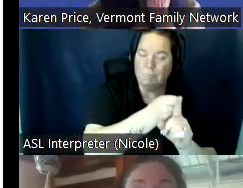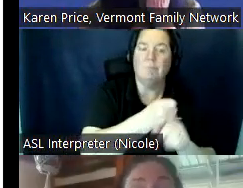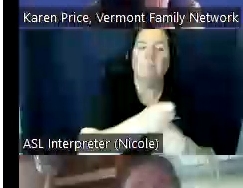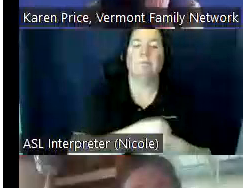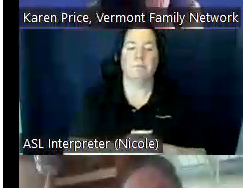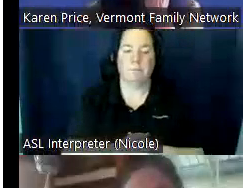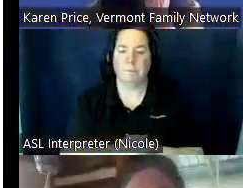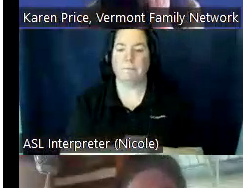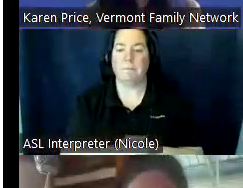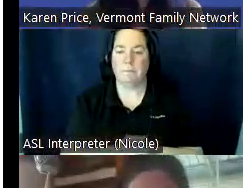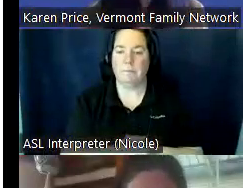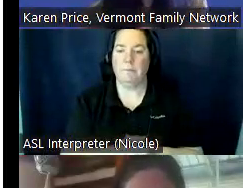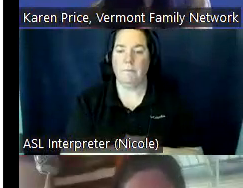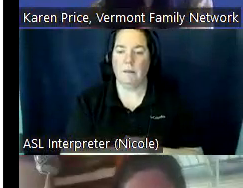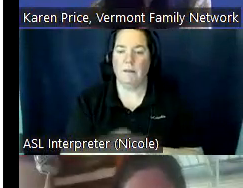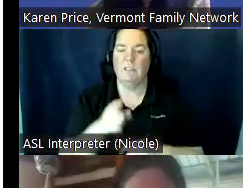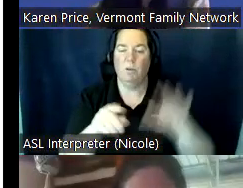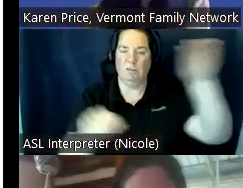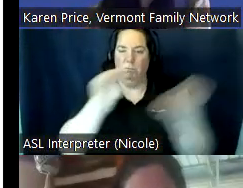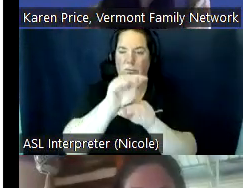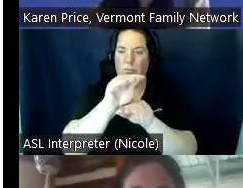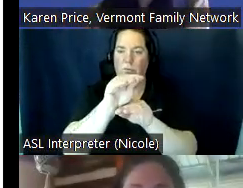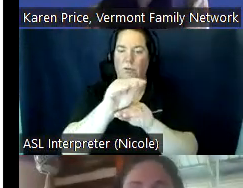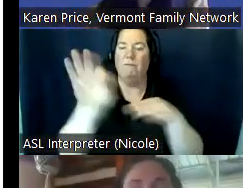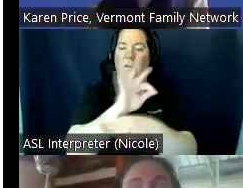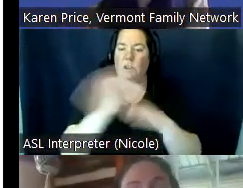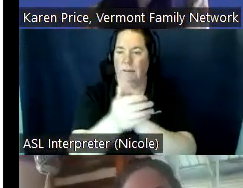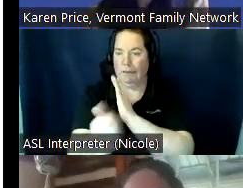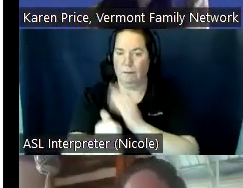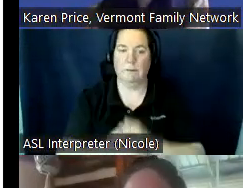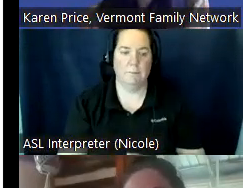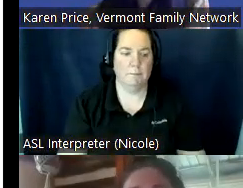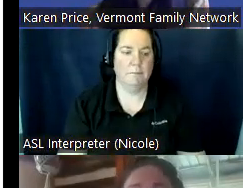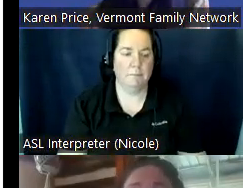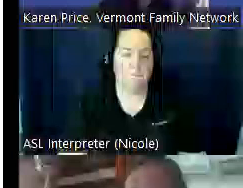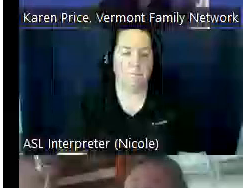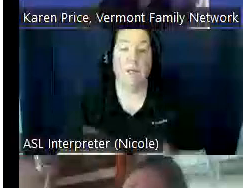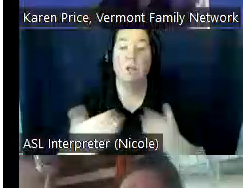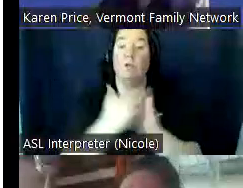that is where functional skills was added. Although the new regulation no longer requires